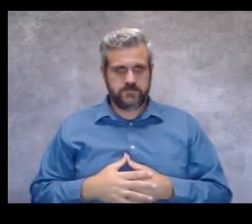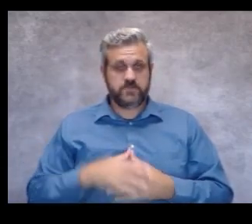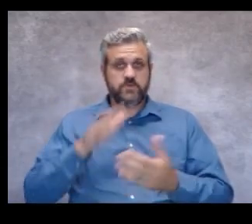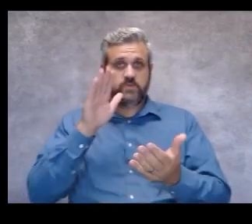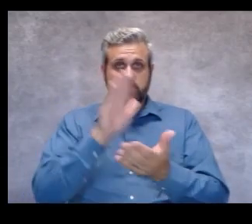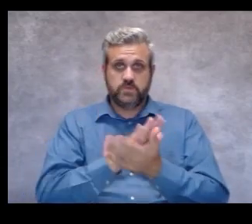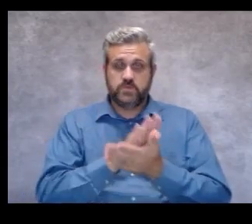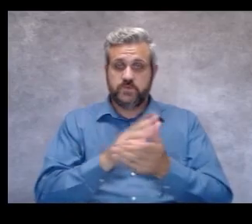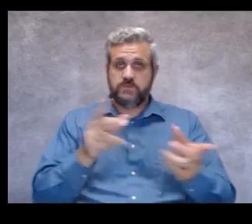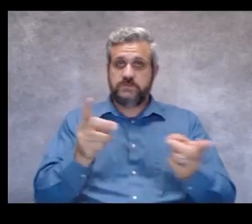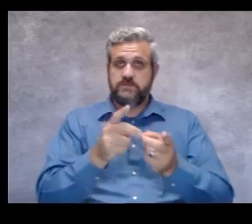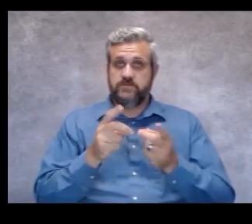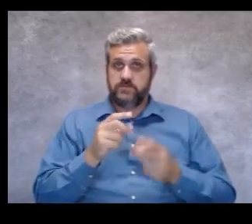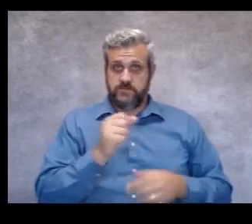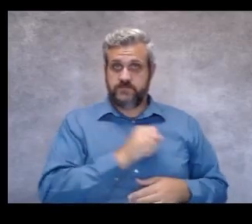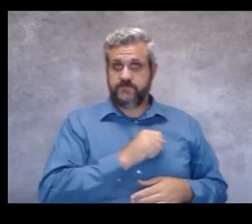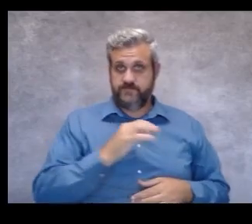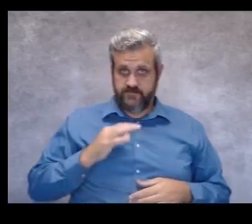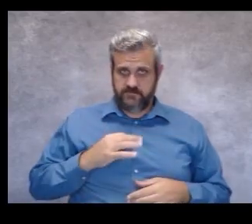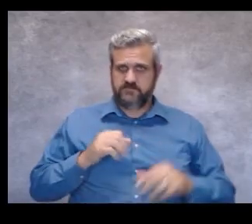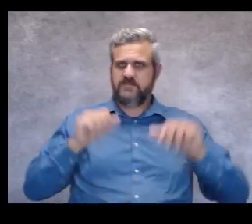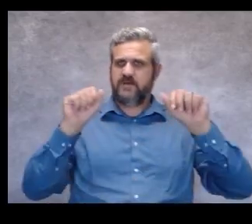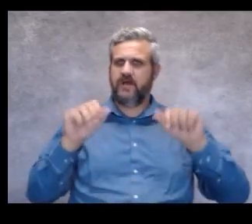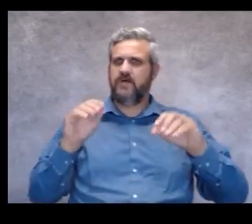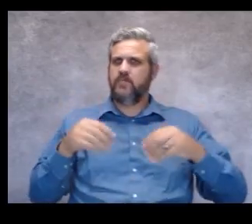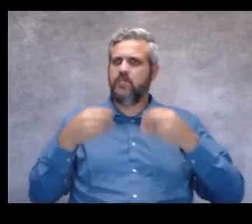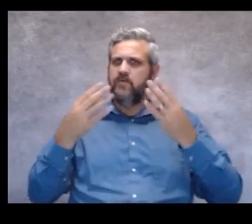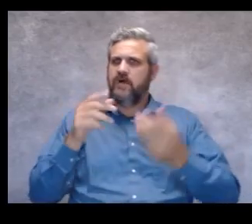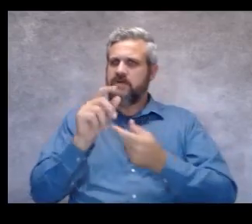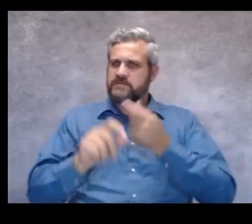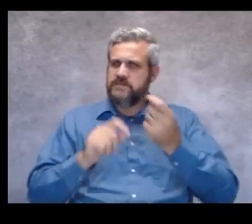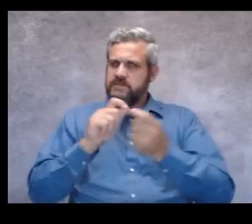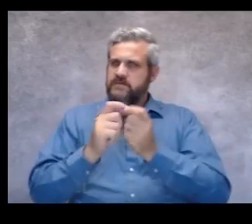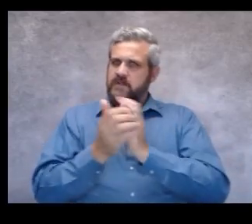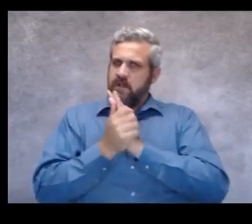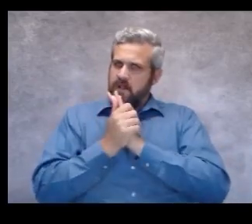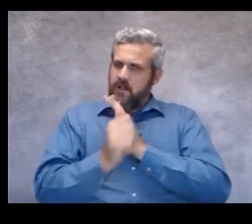School and district staff. They can provide specific skills to provide